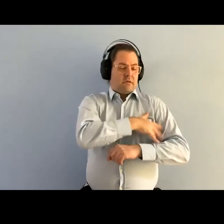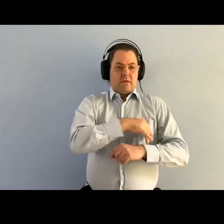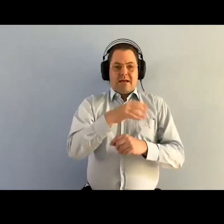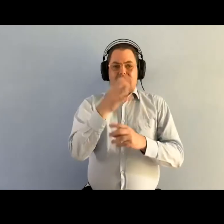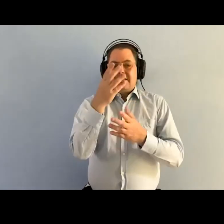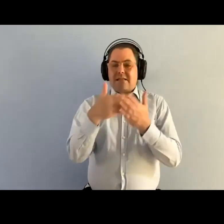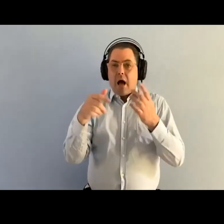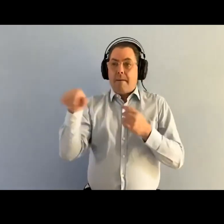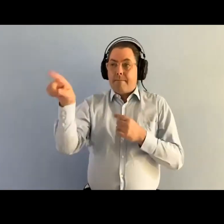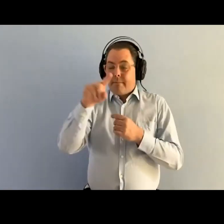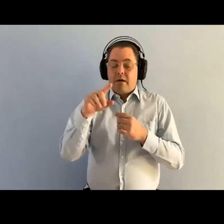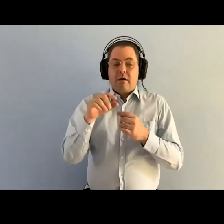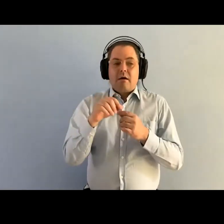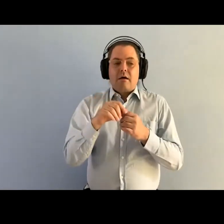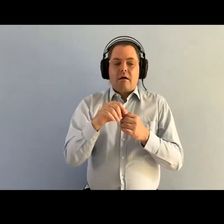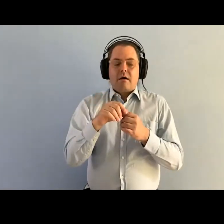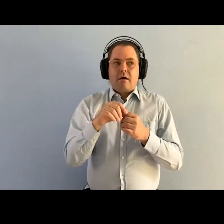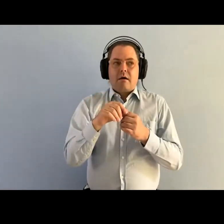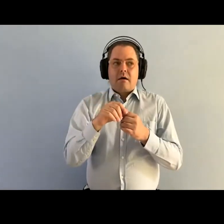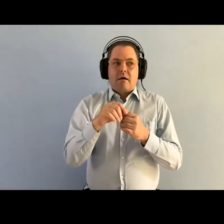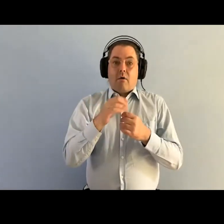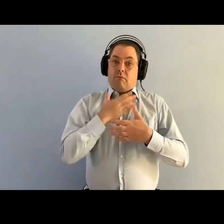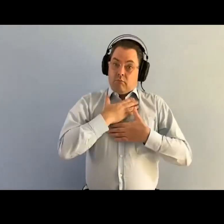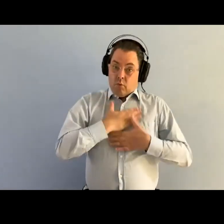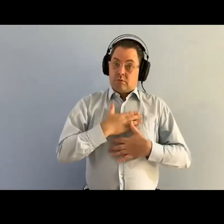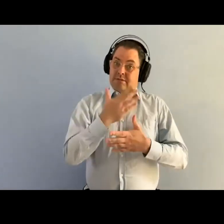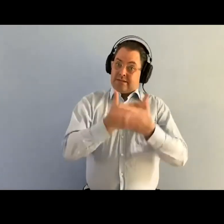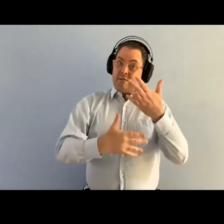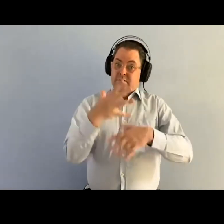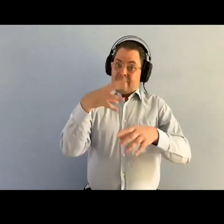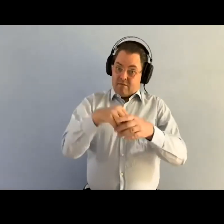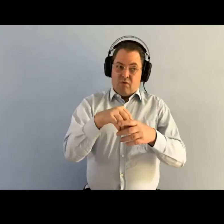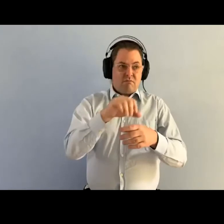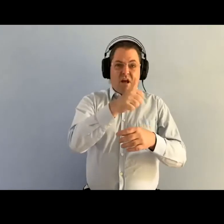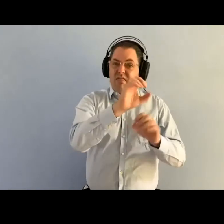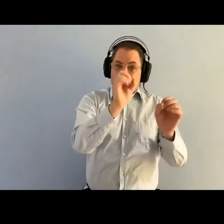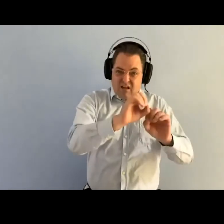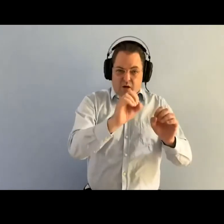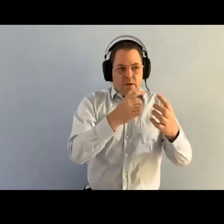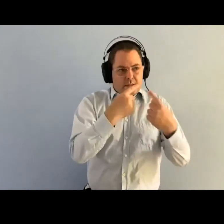other organizations who are working not necessarily